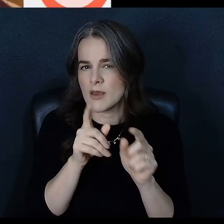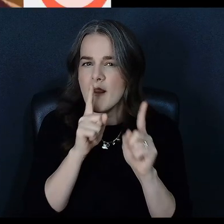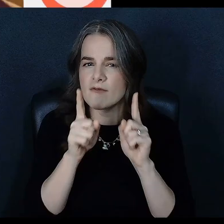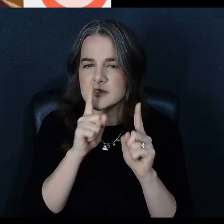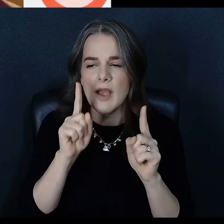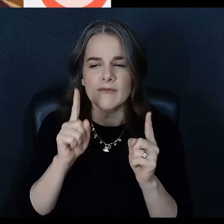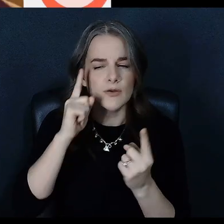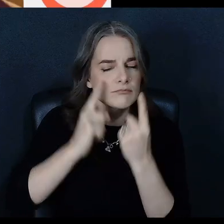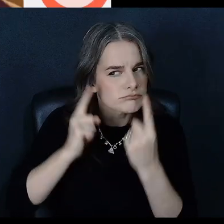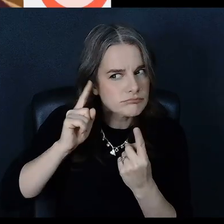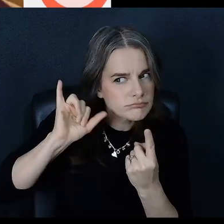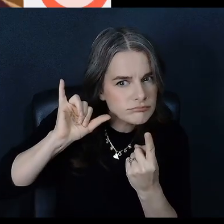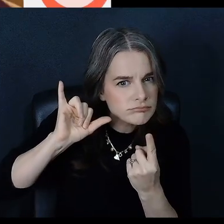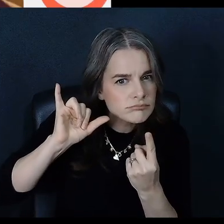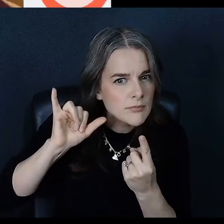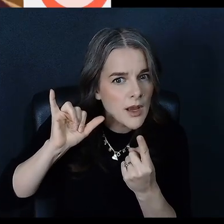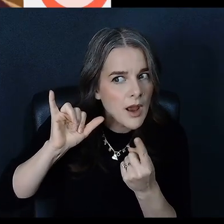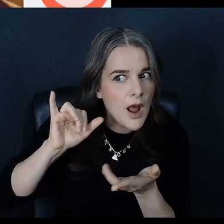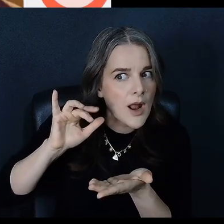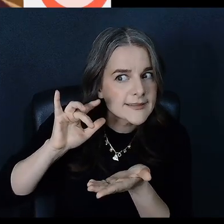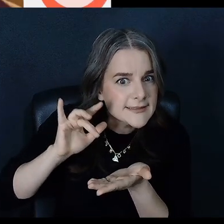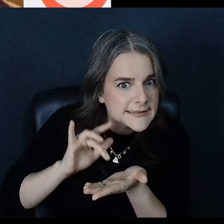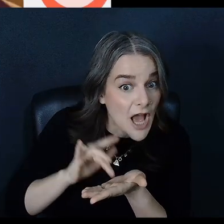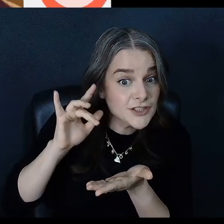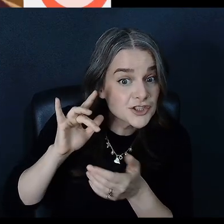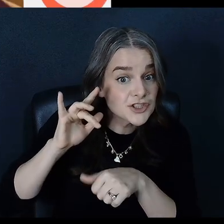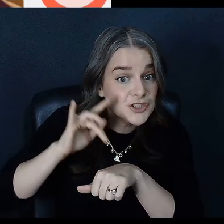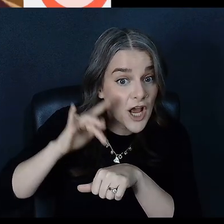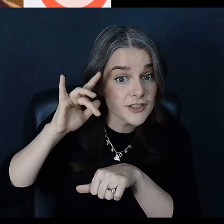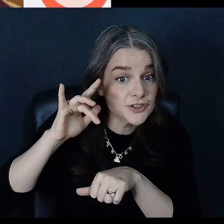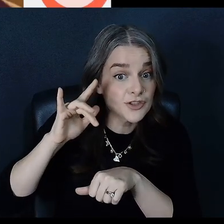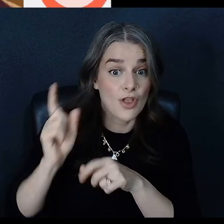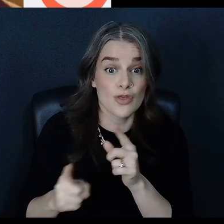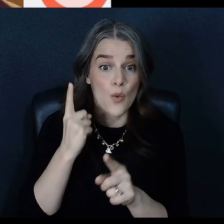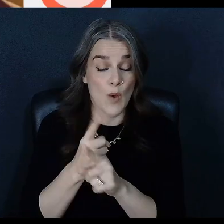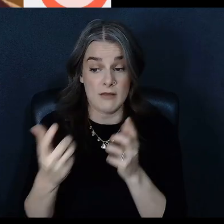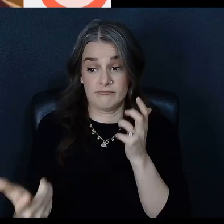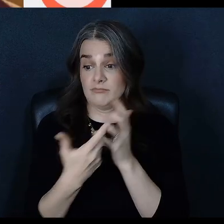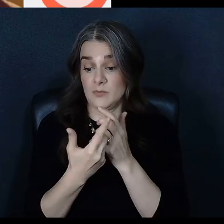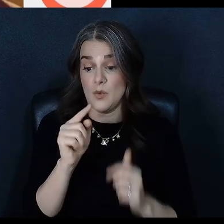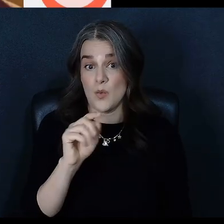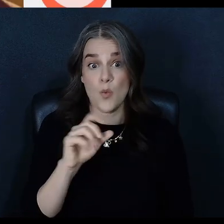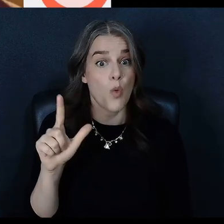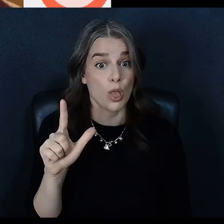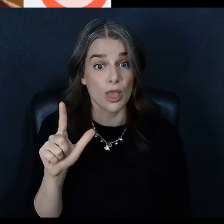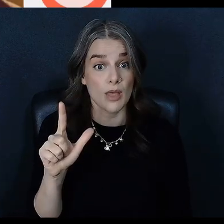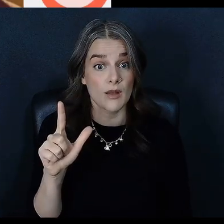Is touch the right tool for us? Is that the right access method?